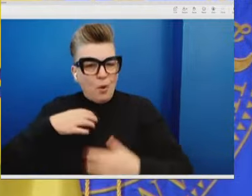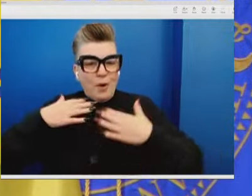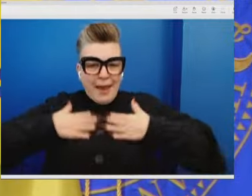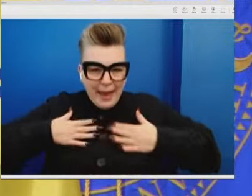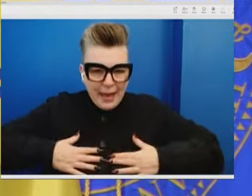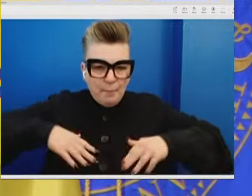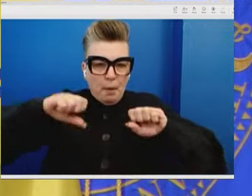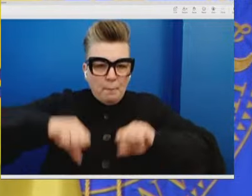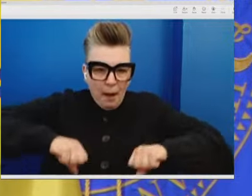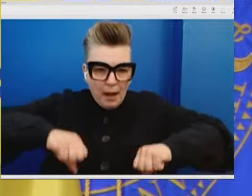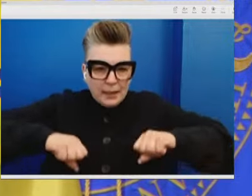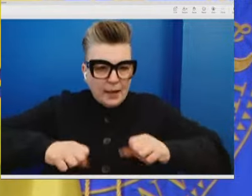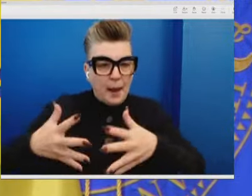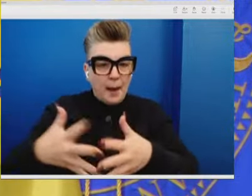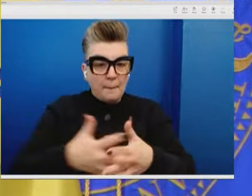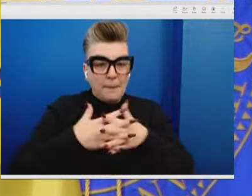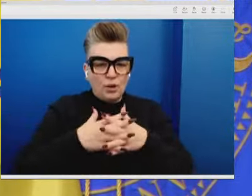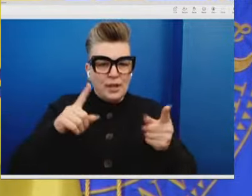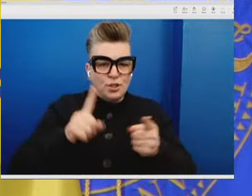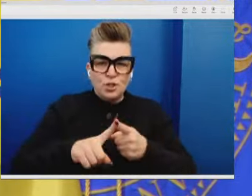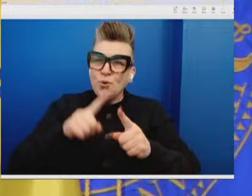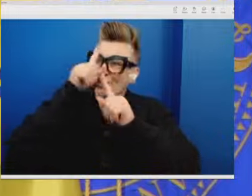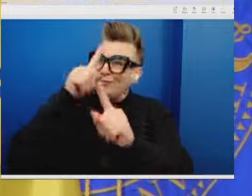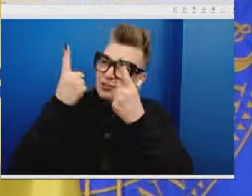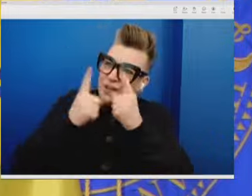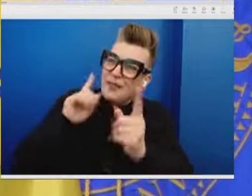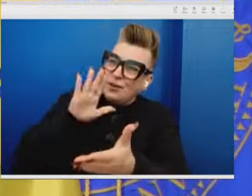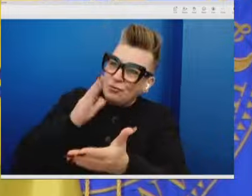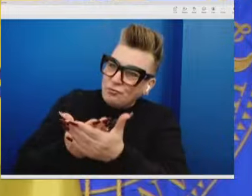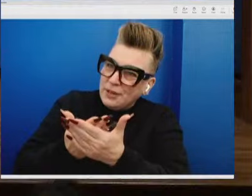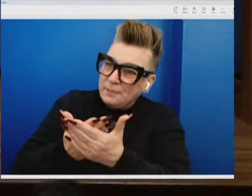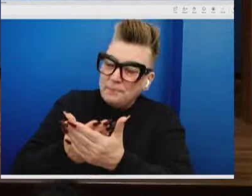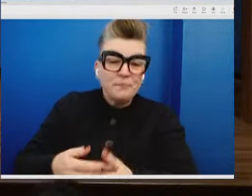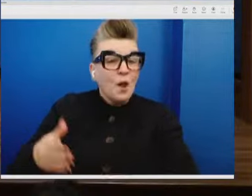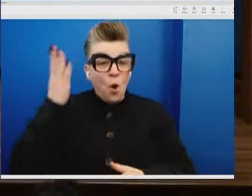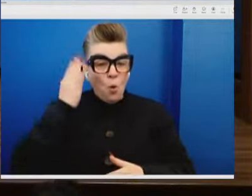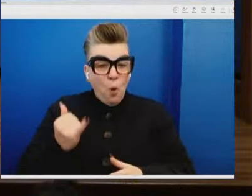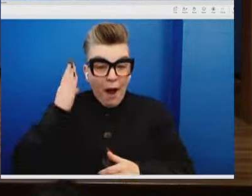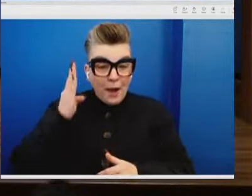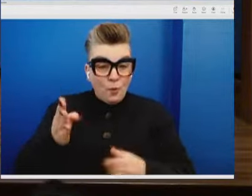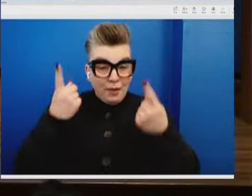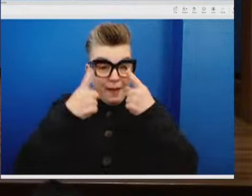to happen because of Dan Brillman. Dan, God bless you for all you've done. Take it away.